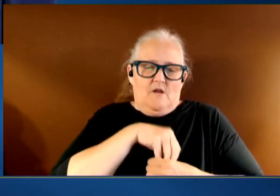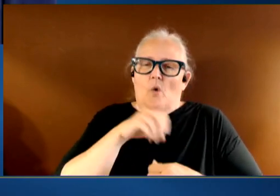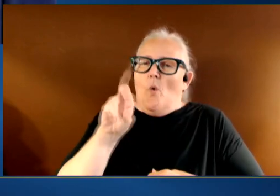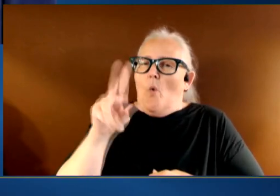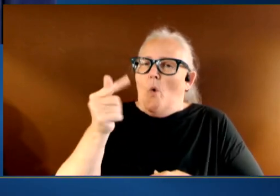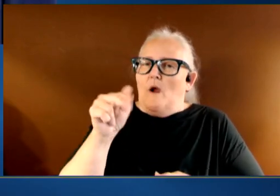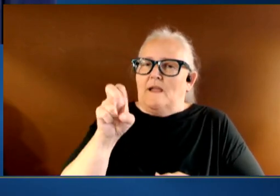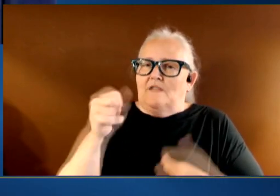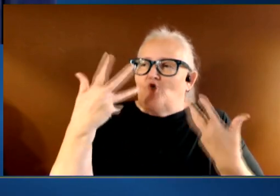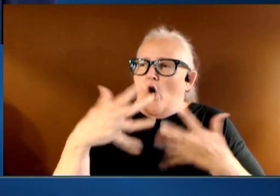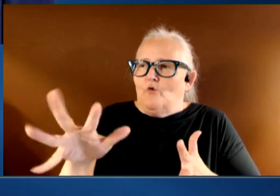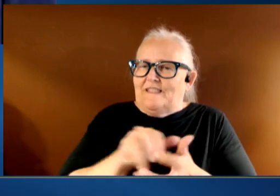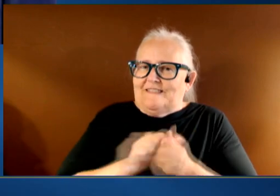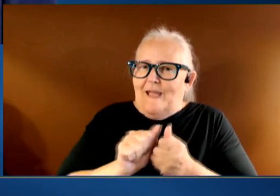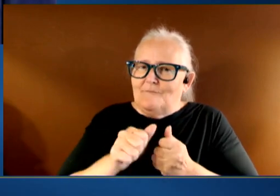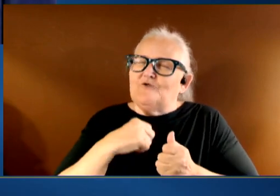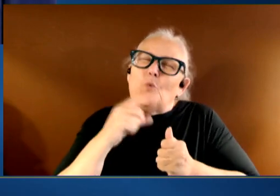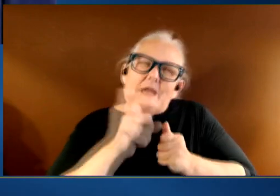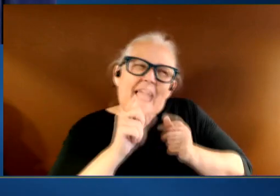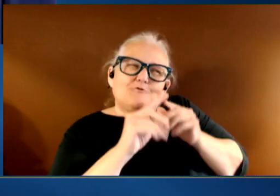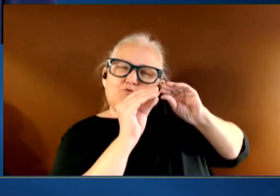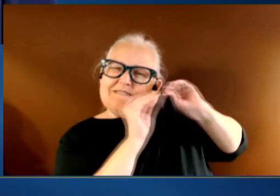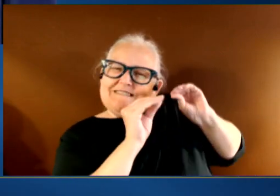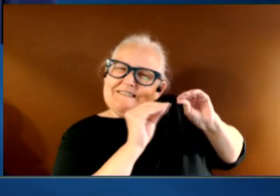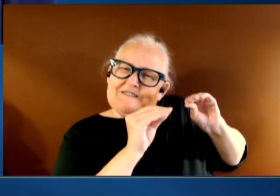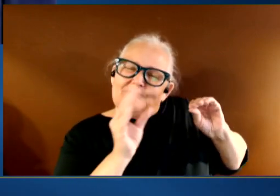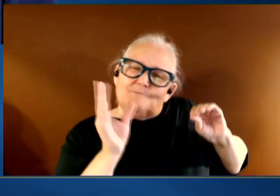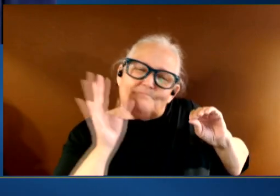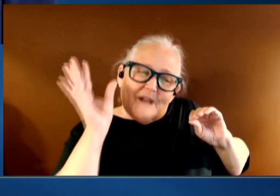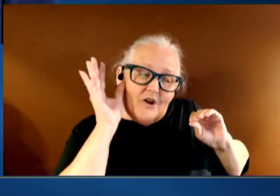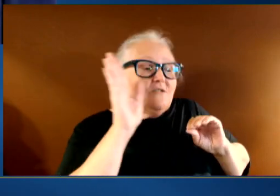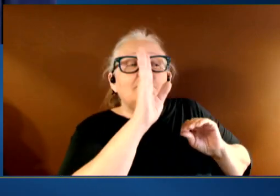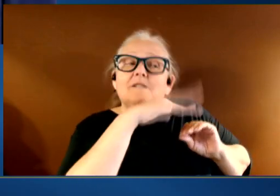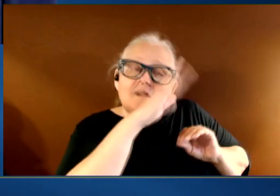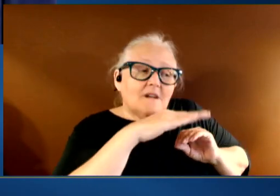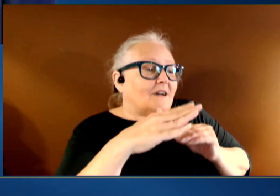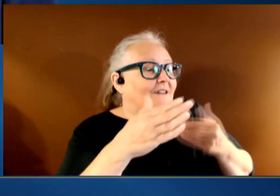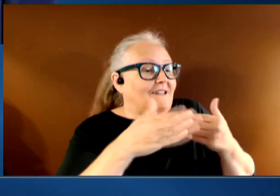our families that sometimes even after the curative or transformative therapies,